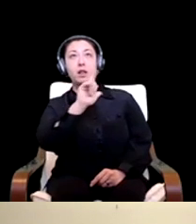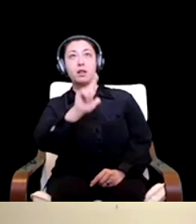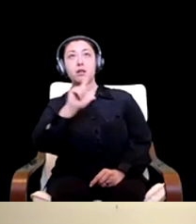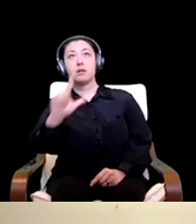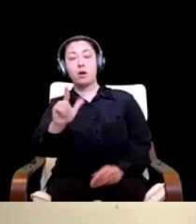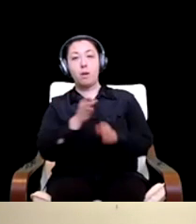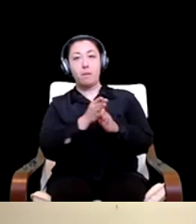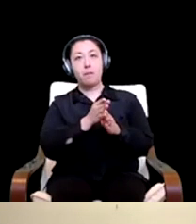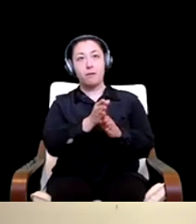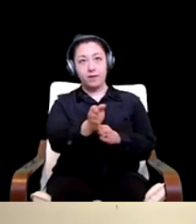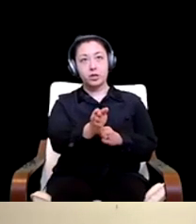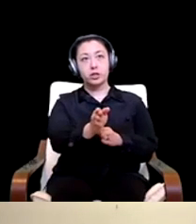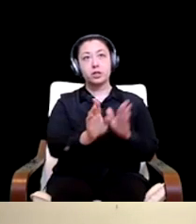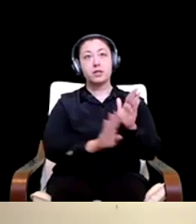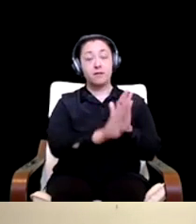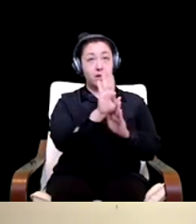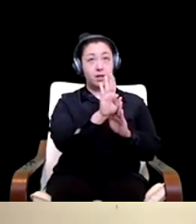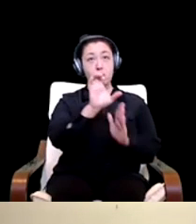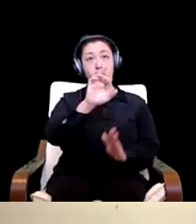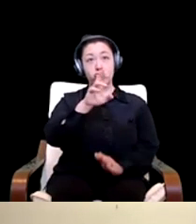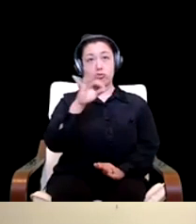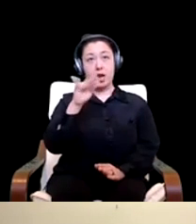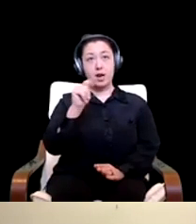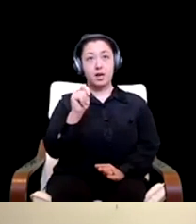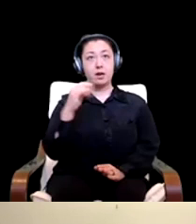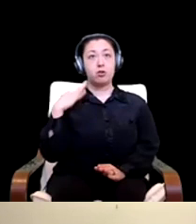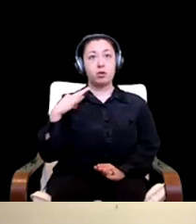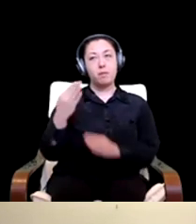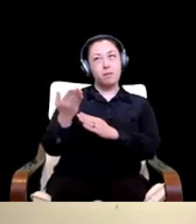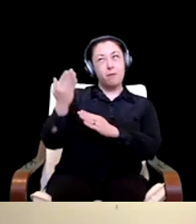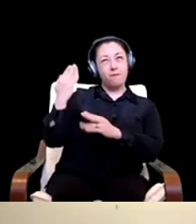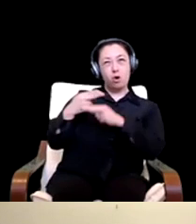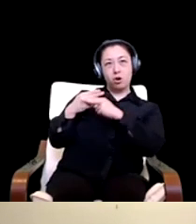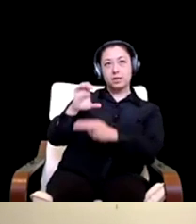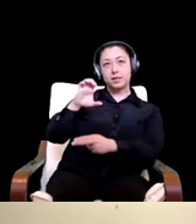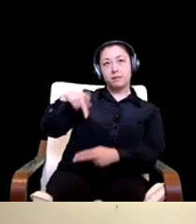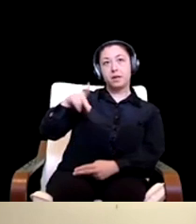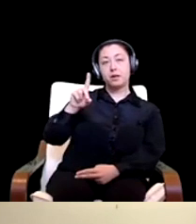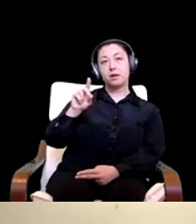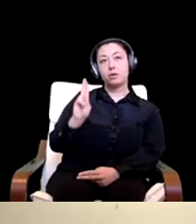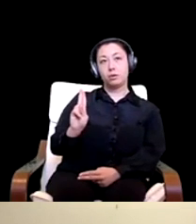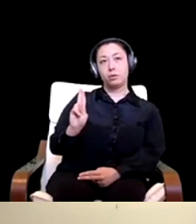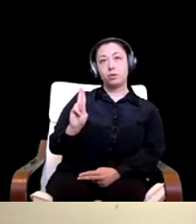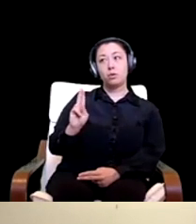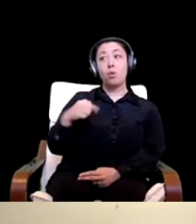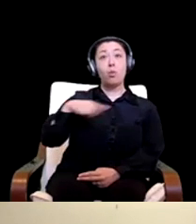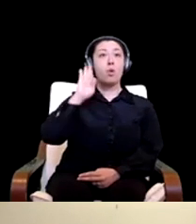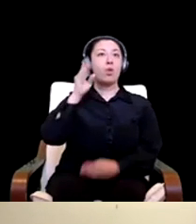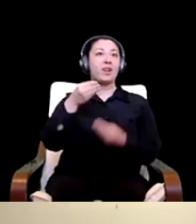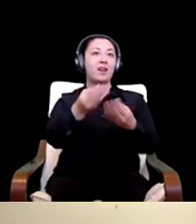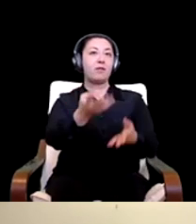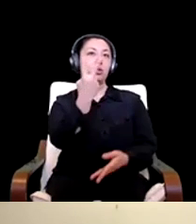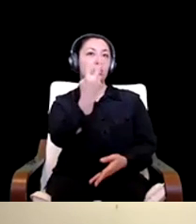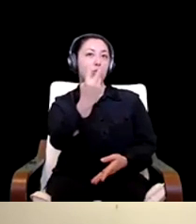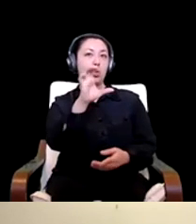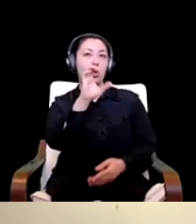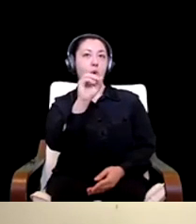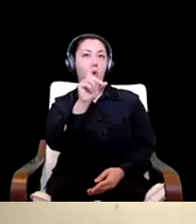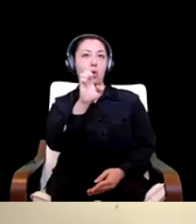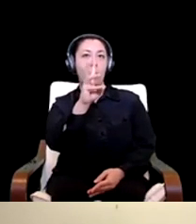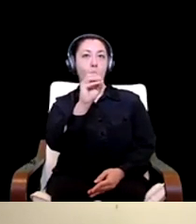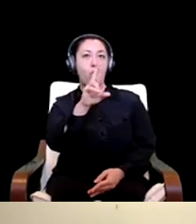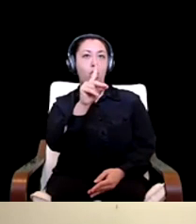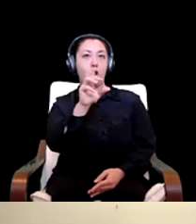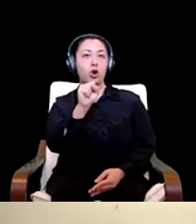were formally known as CPDUs we will share two codewords in the chat that you will need.